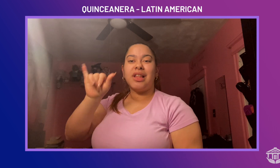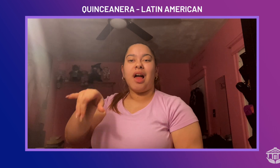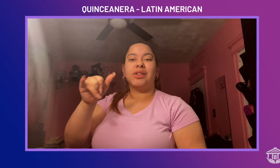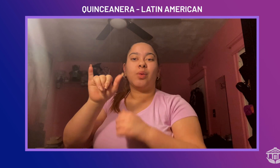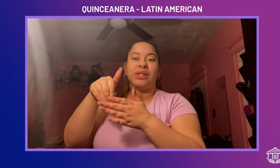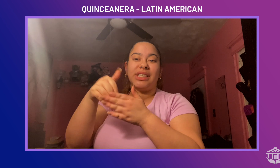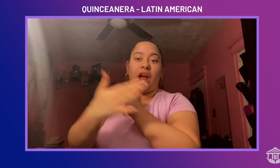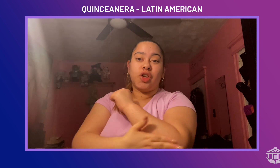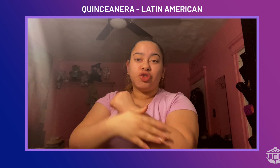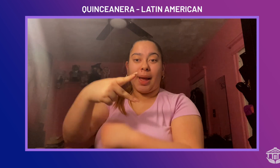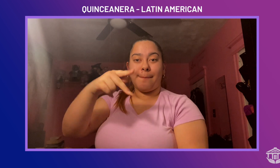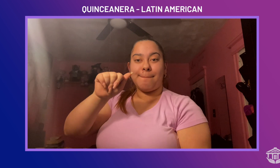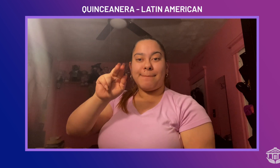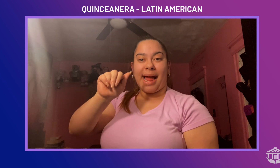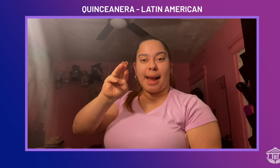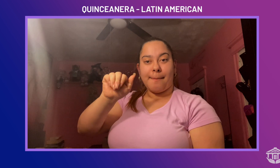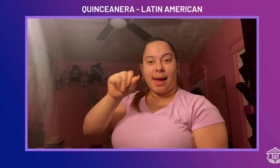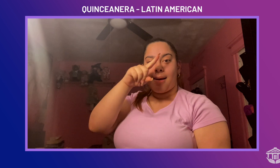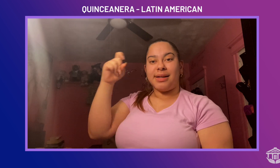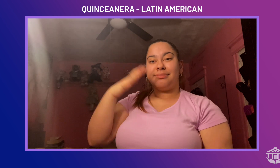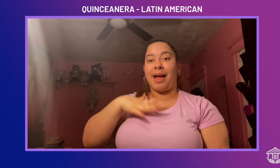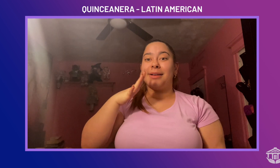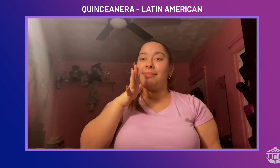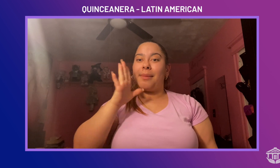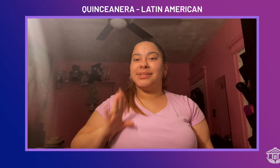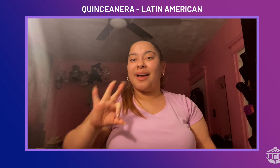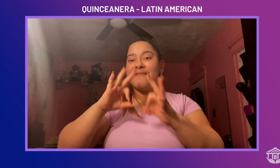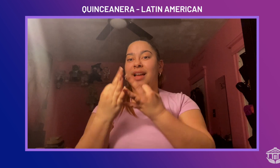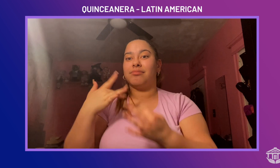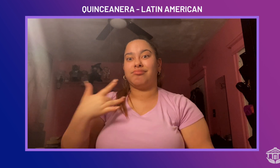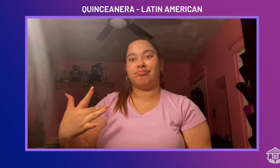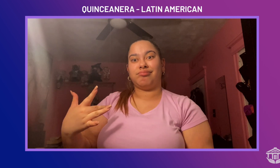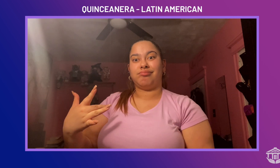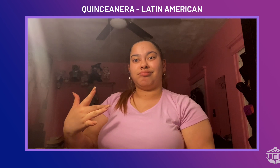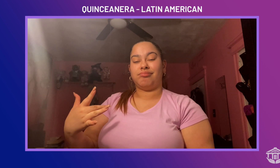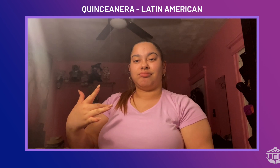a tradition on my mother’s side of the family to host your quinceanera in Panama, because some of